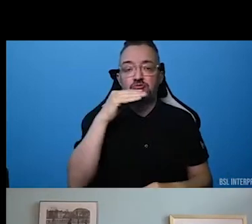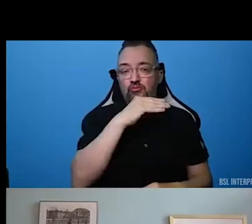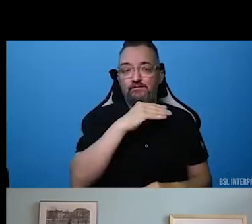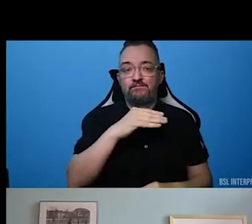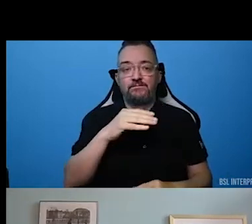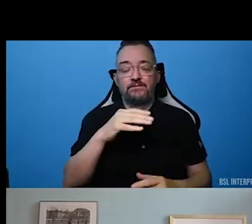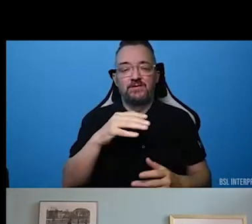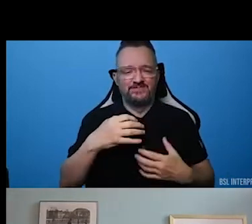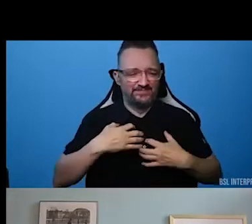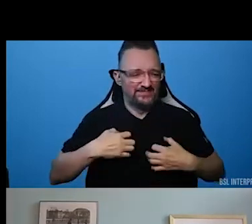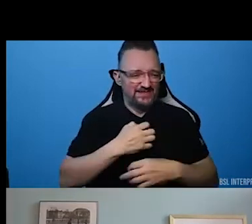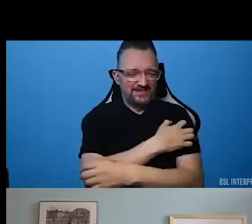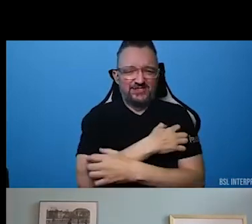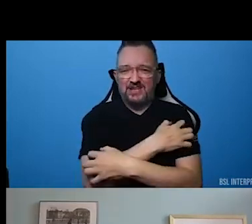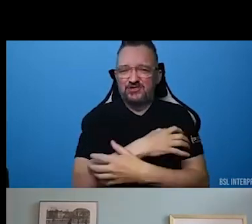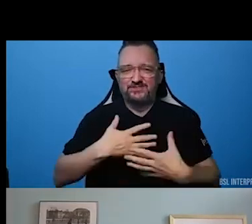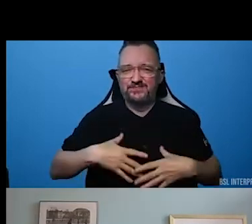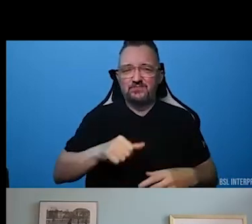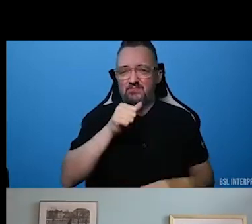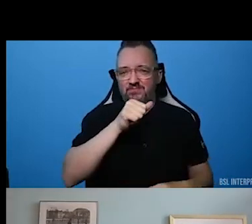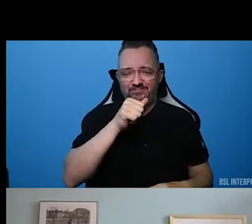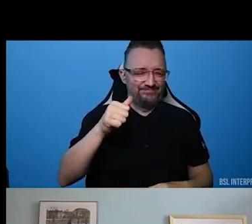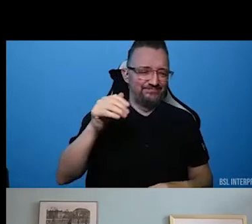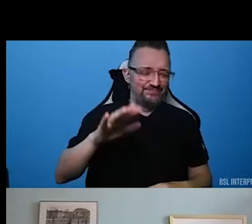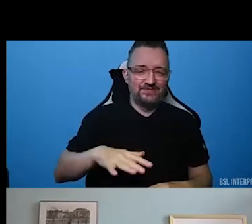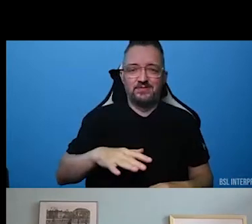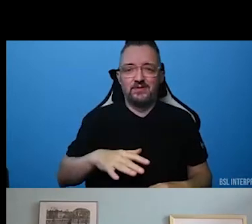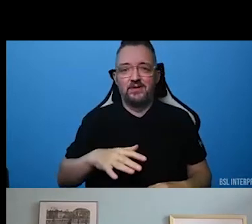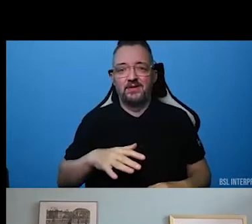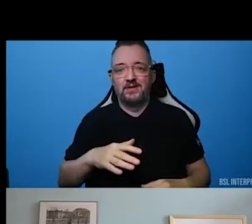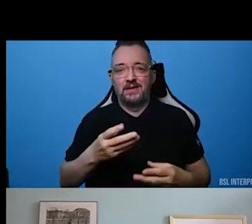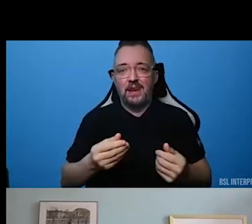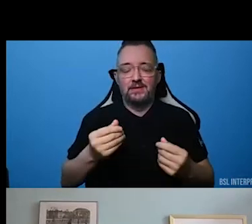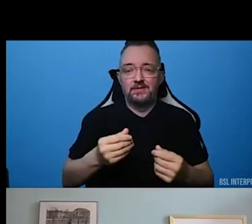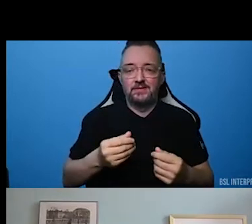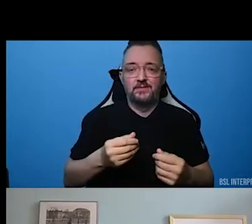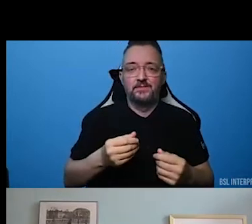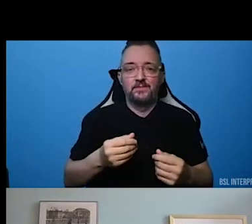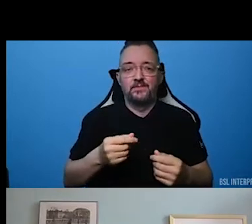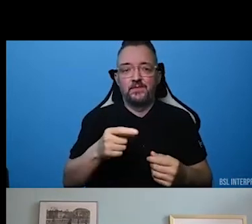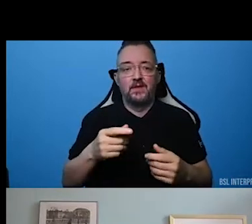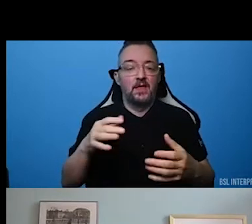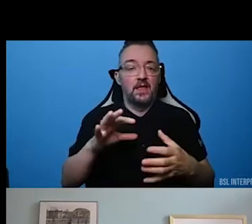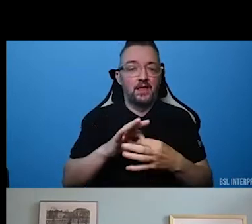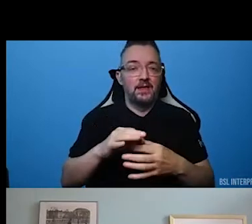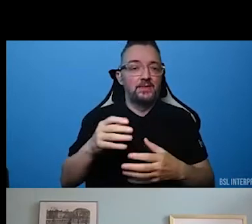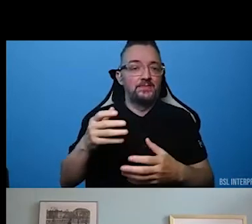uncomfortable kind of a coarse linen. And the textile historian Sally Tuckett